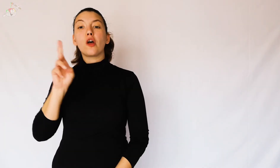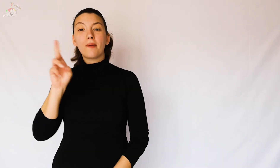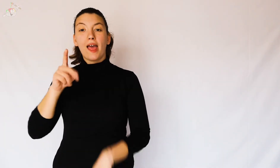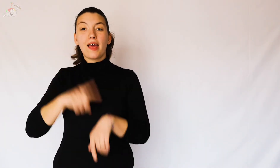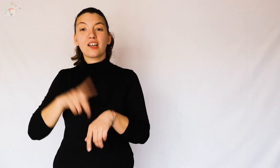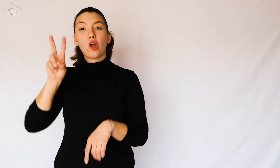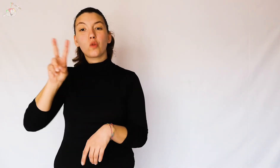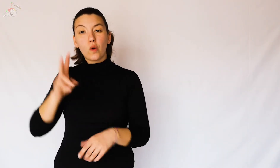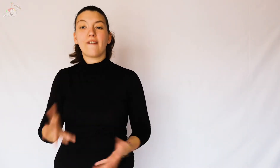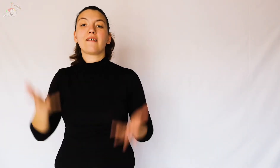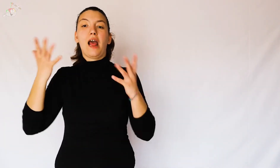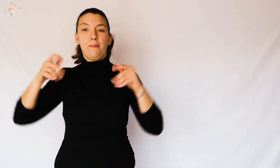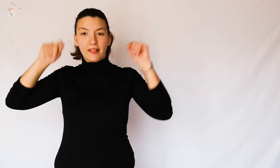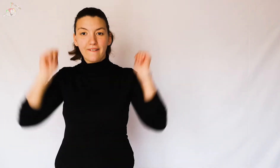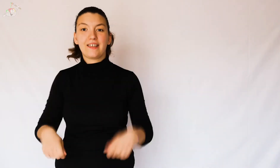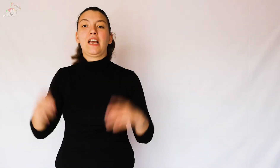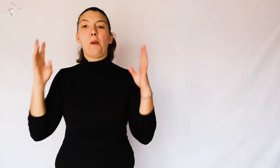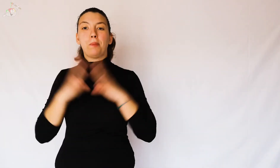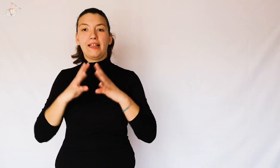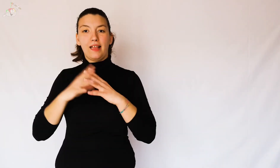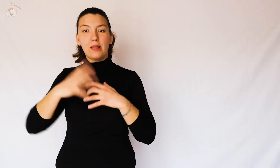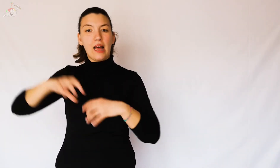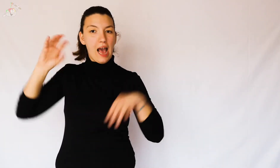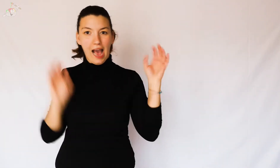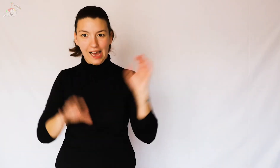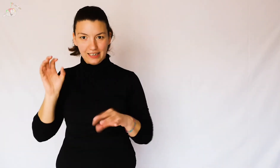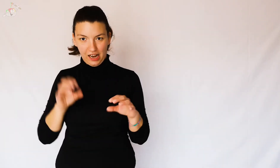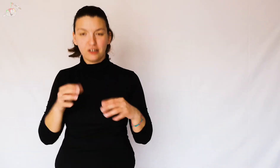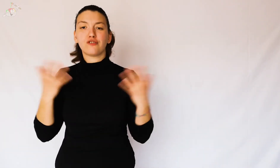On Sunday at 2 pm the battle of the oranges finally begins.